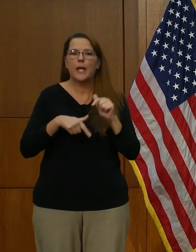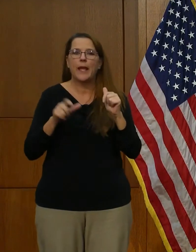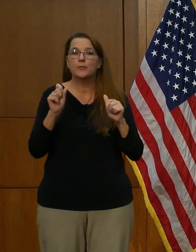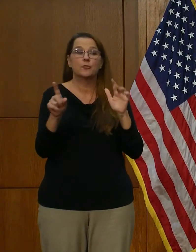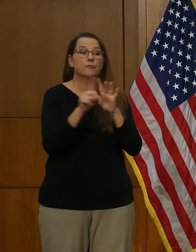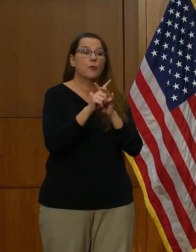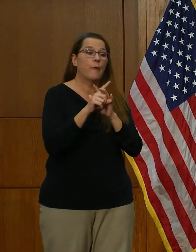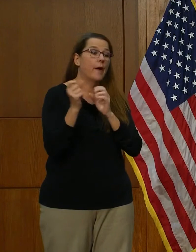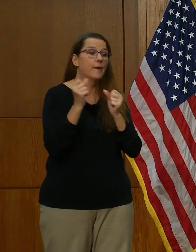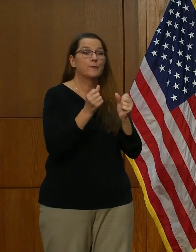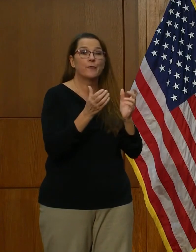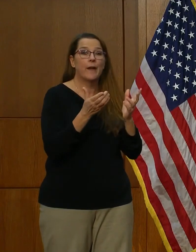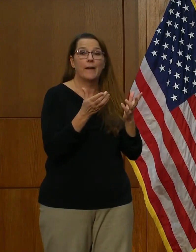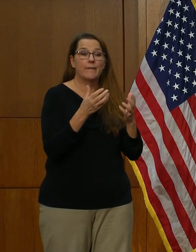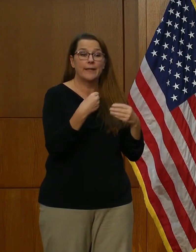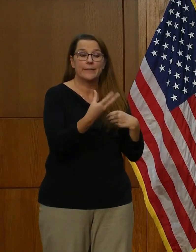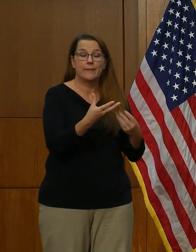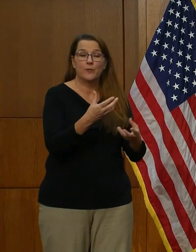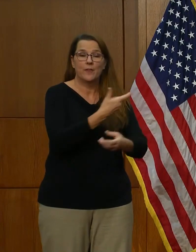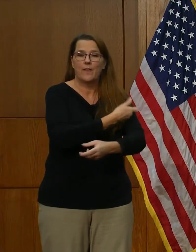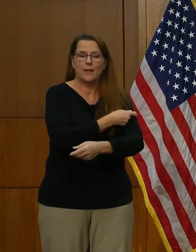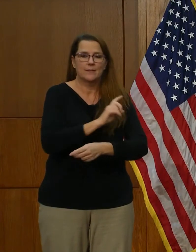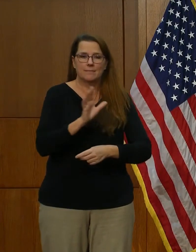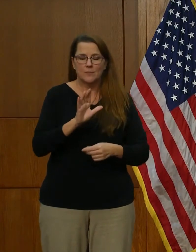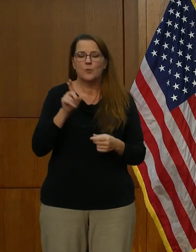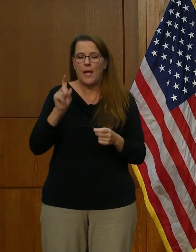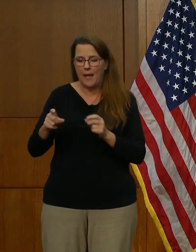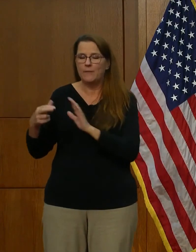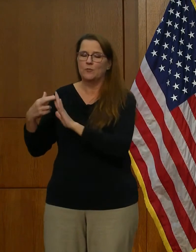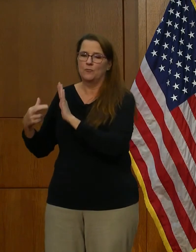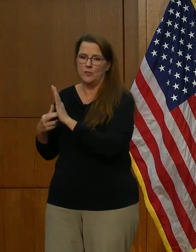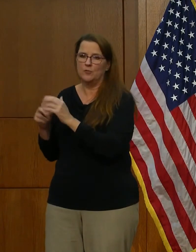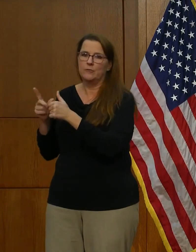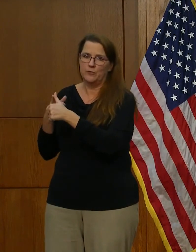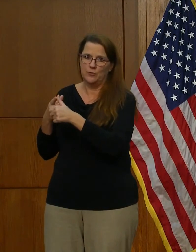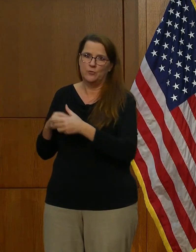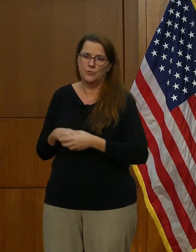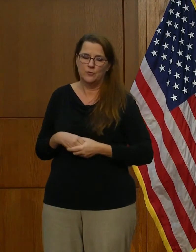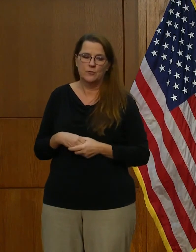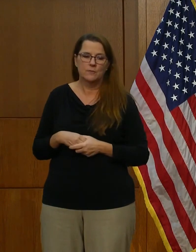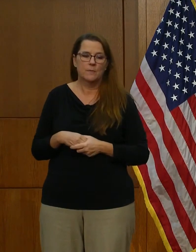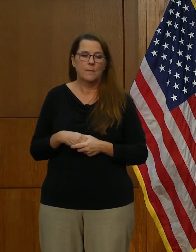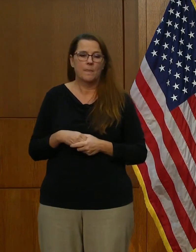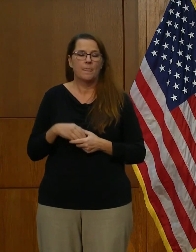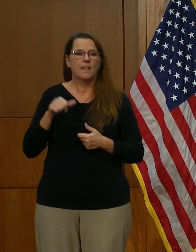IS STILL IMPORTANT. WE DO NOT REQUEST FOLKS TO JUST DRIVE UP TO THESE SITES WERE USING THE